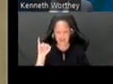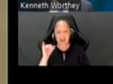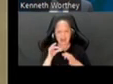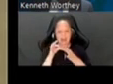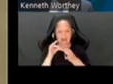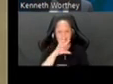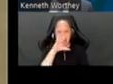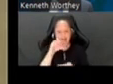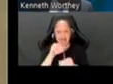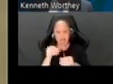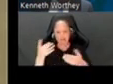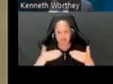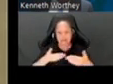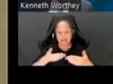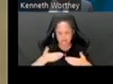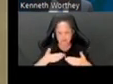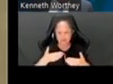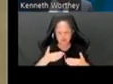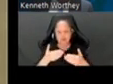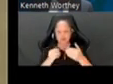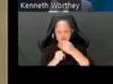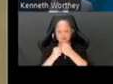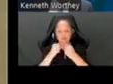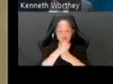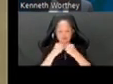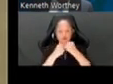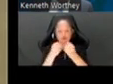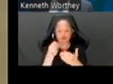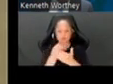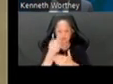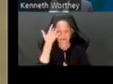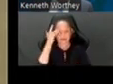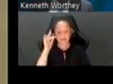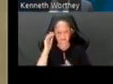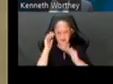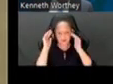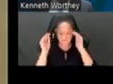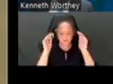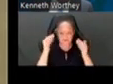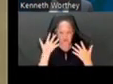introduction, the structure of Money Smart for adults which I've discussed, preparing